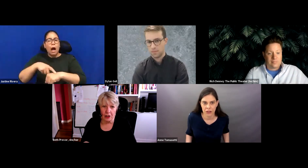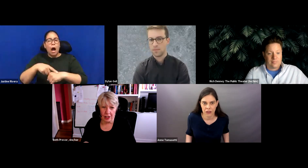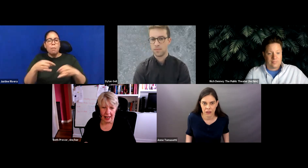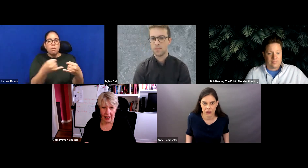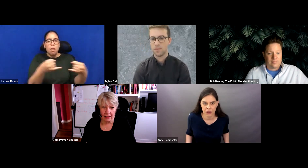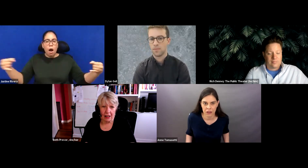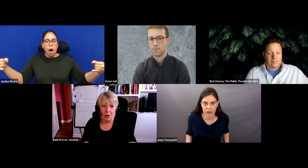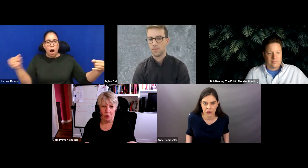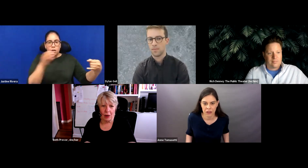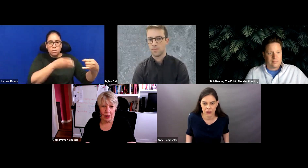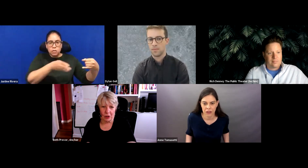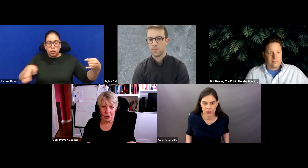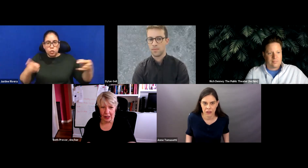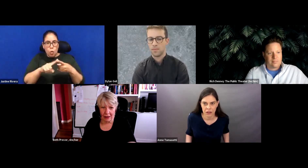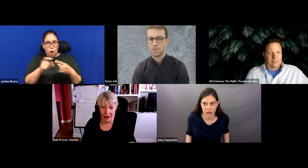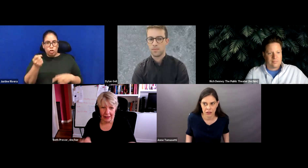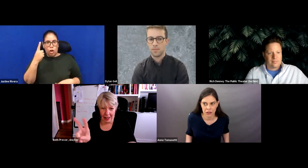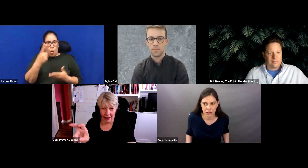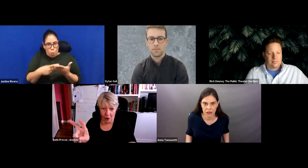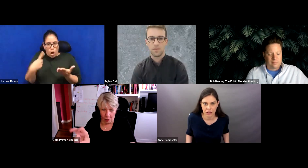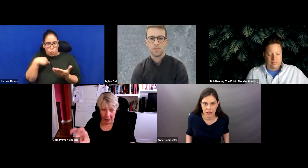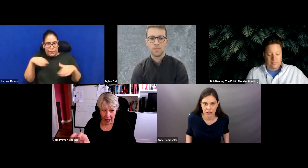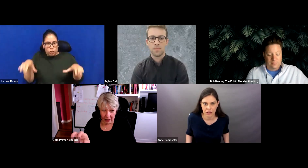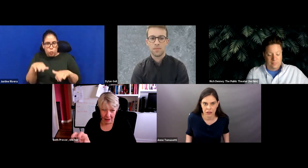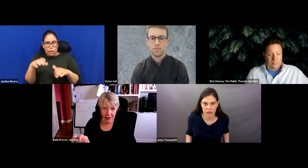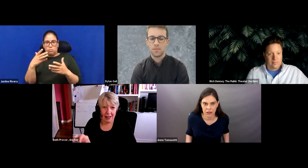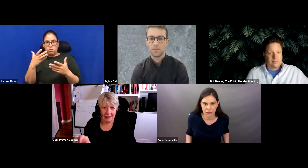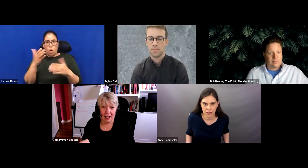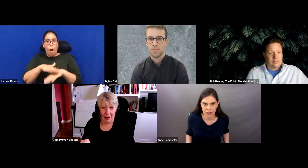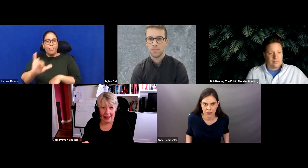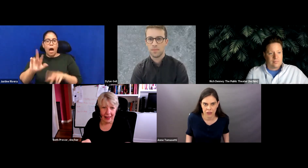understand what we were doing on this kind of opening night. And